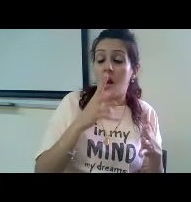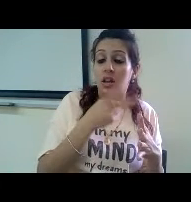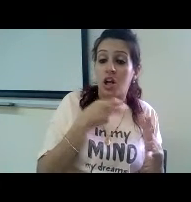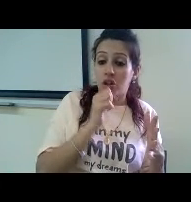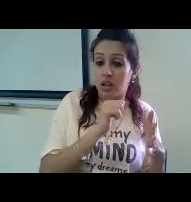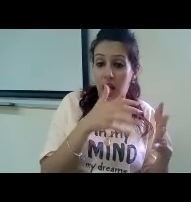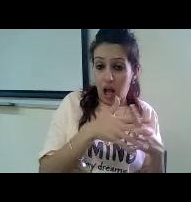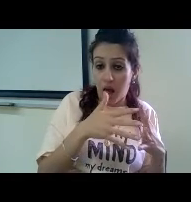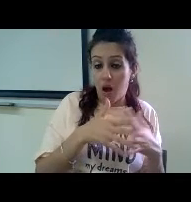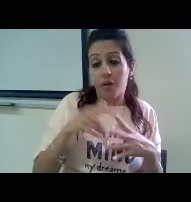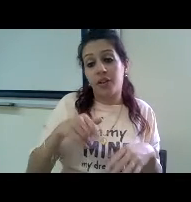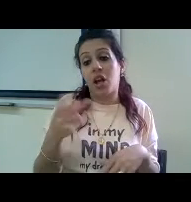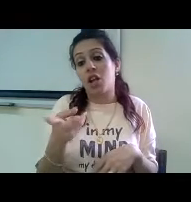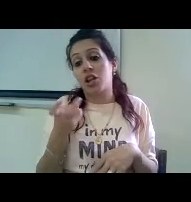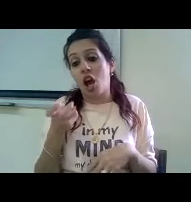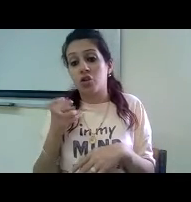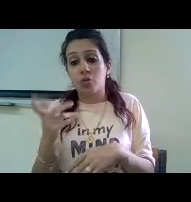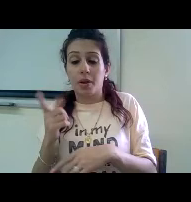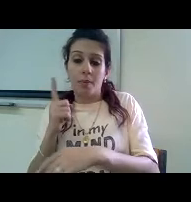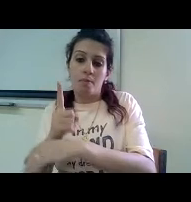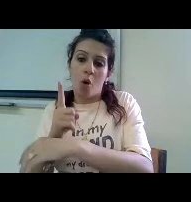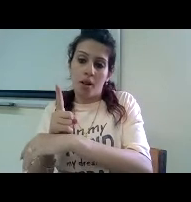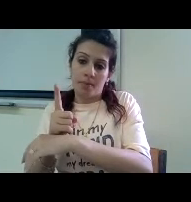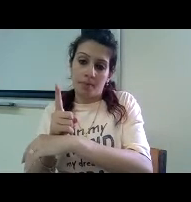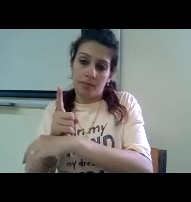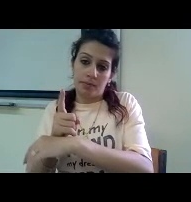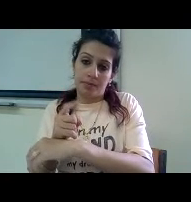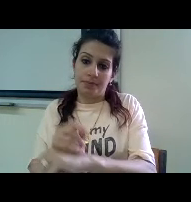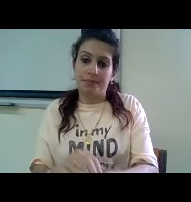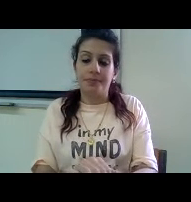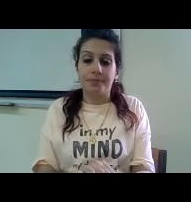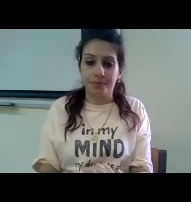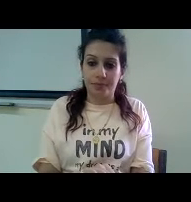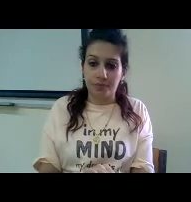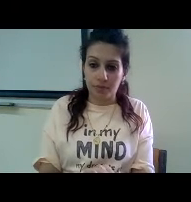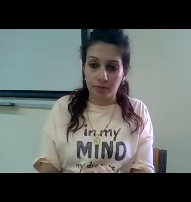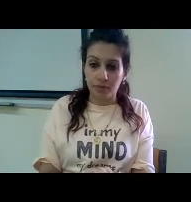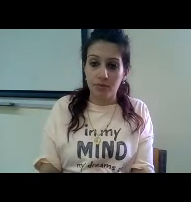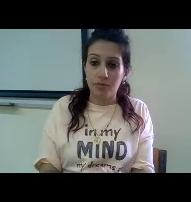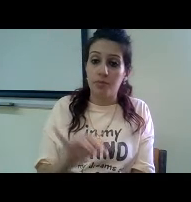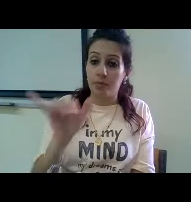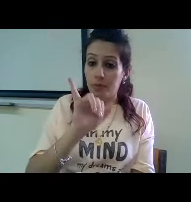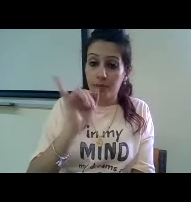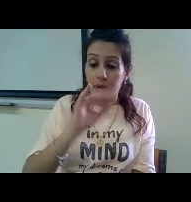And also you need to help them if they don't have the right tools to support better learning